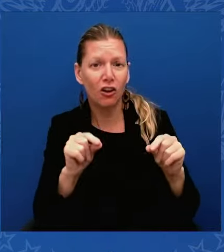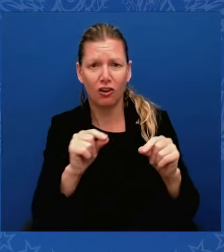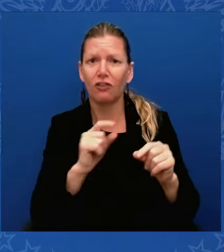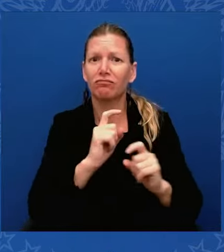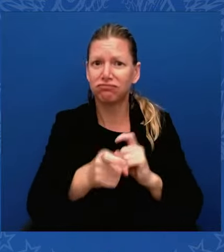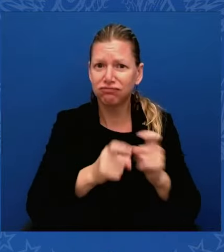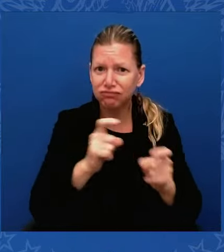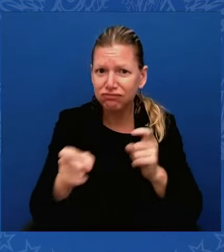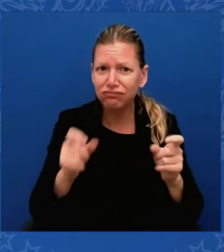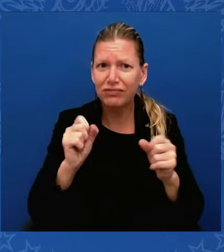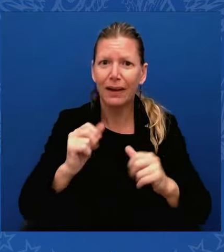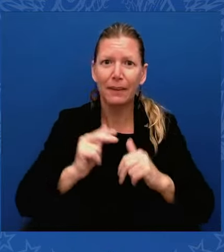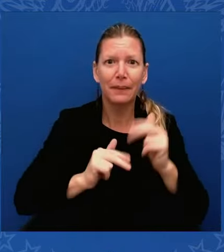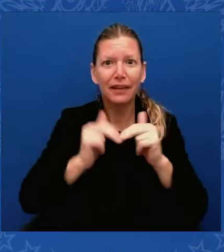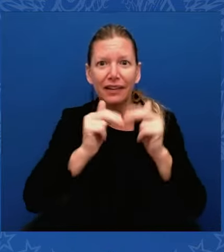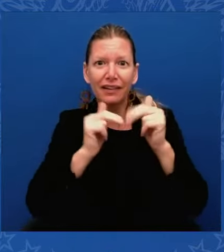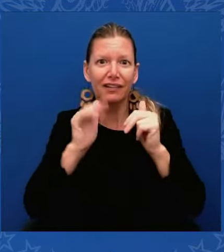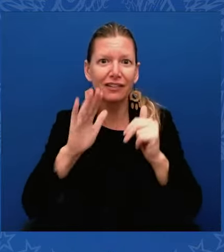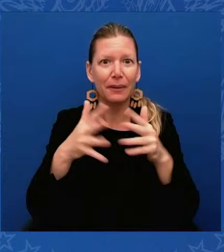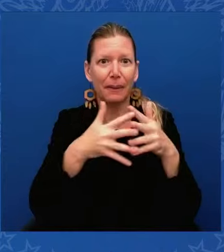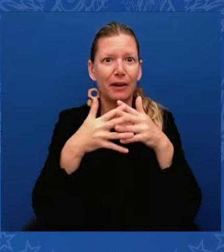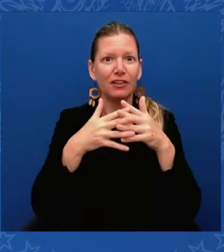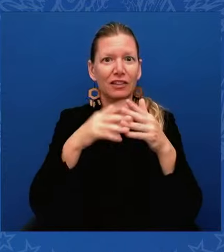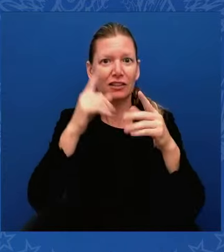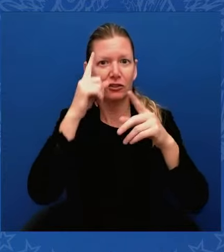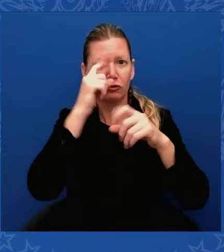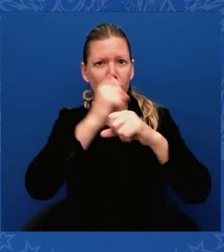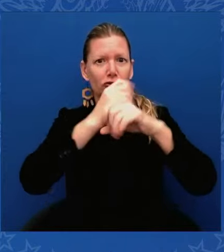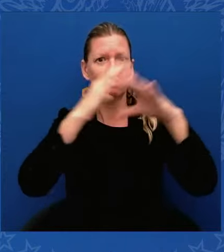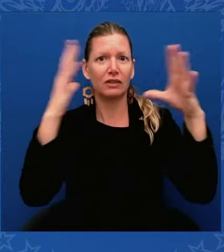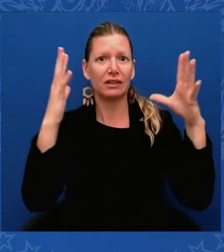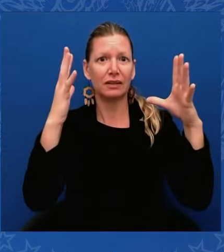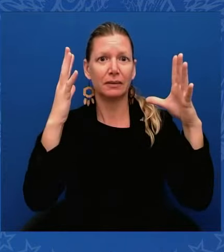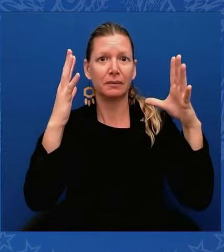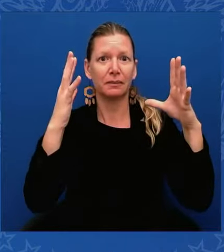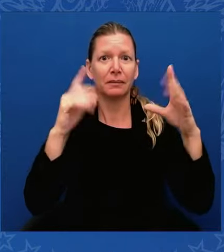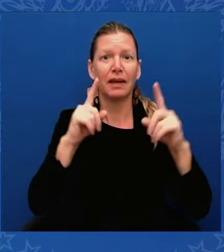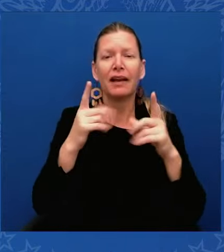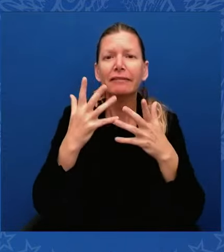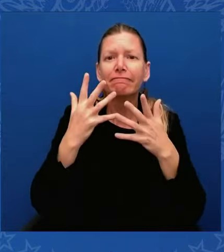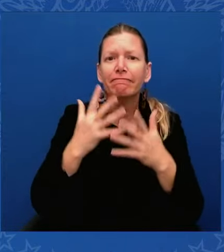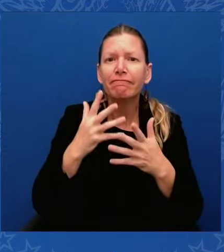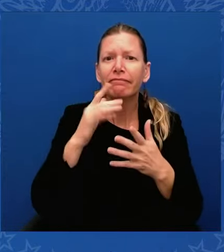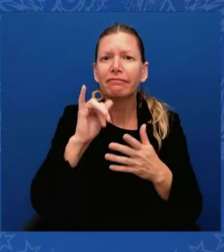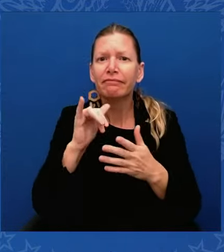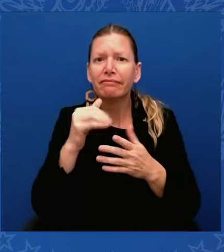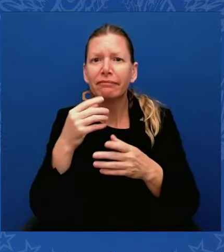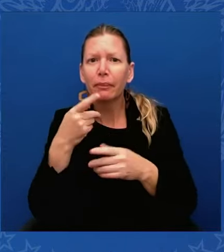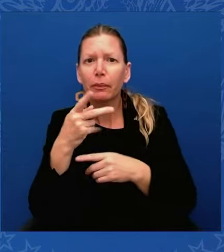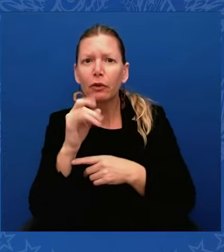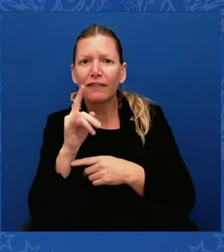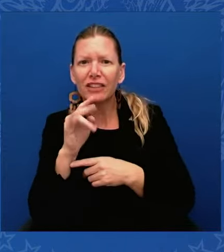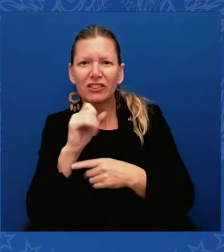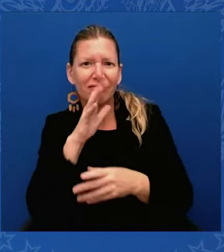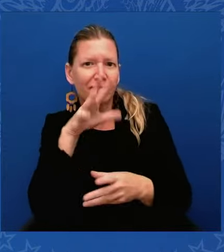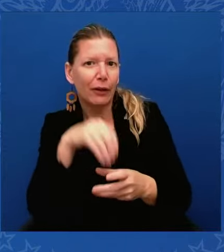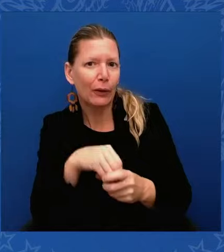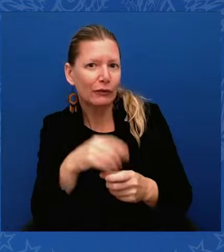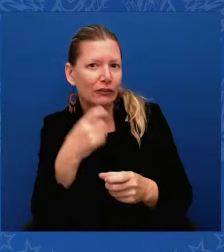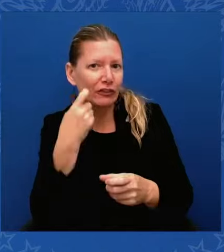when I became President. But this bill had majority. That bipartisan bill has majority support in the House and Senate.